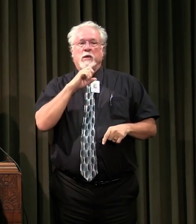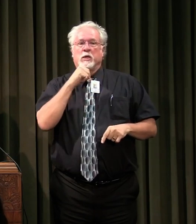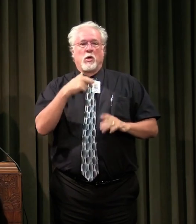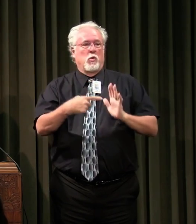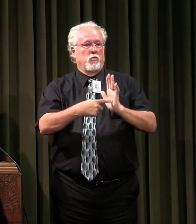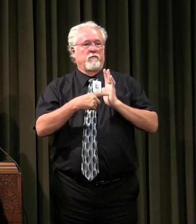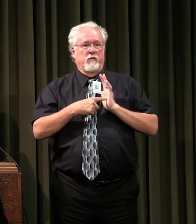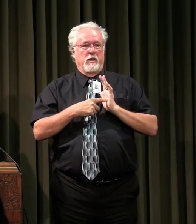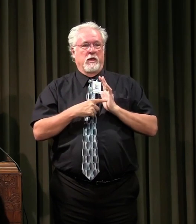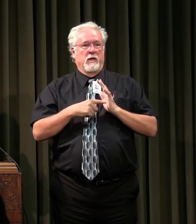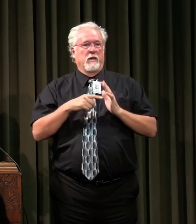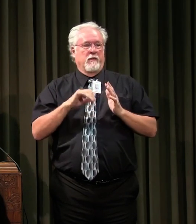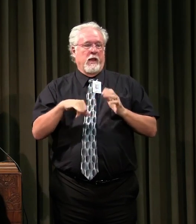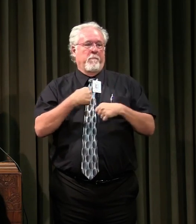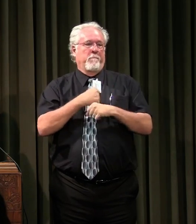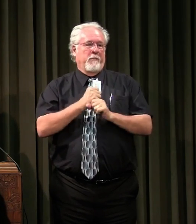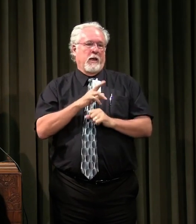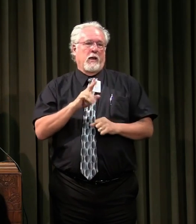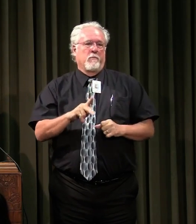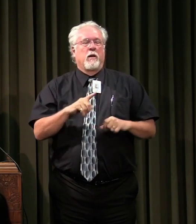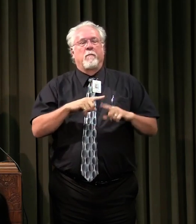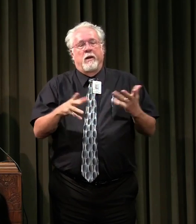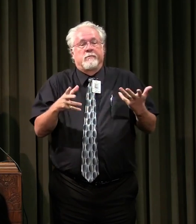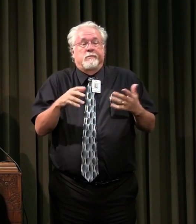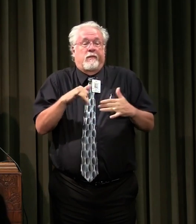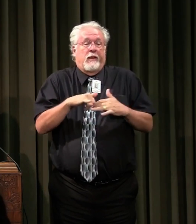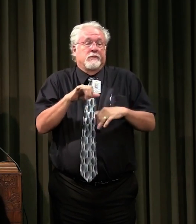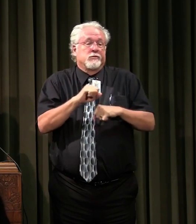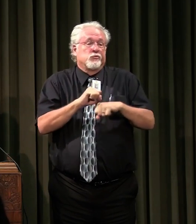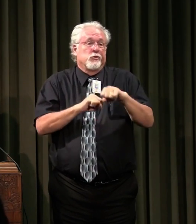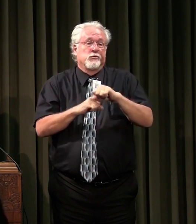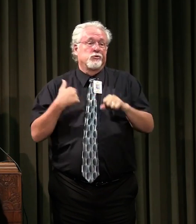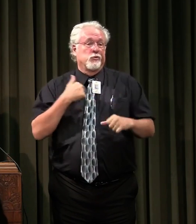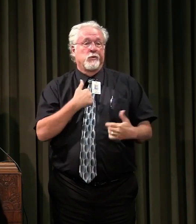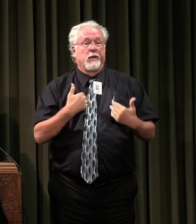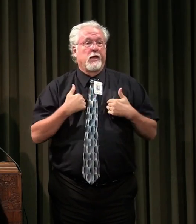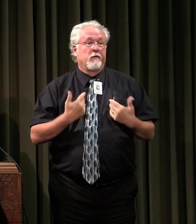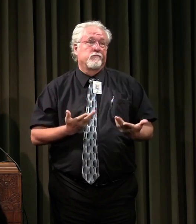the makeup but it's the structure that we have to work with Tyler